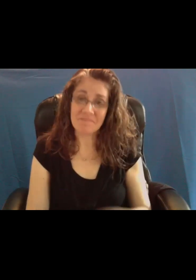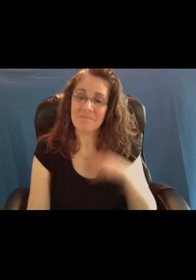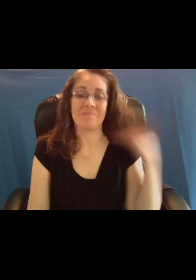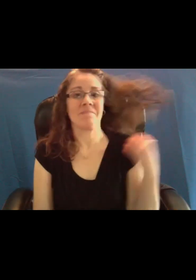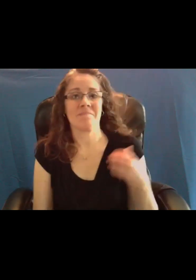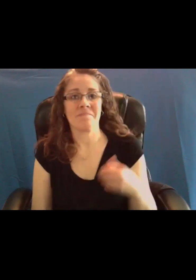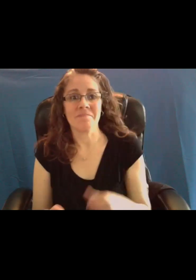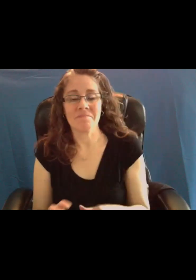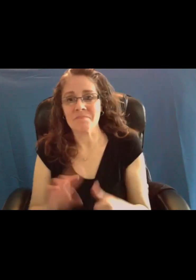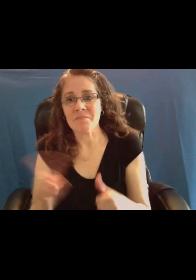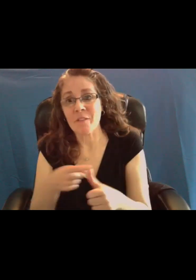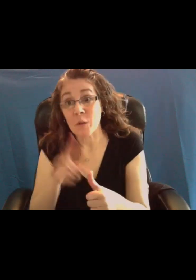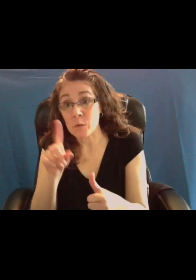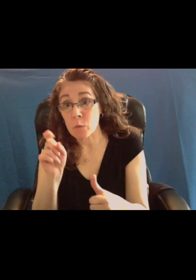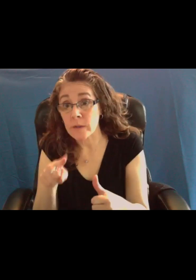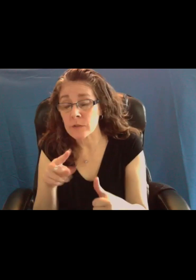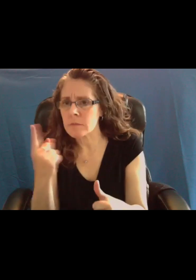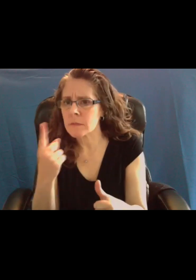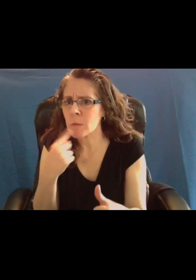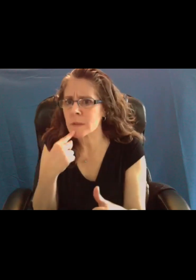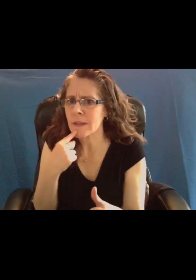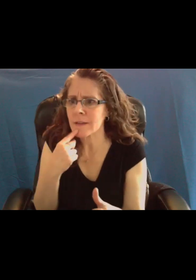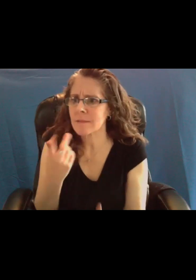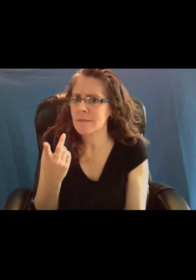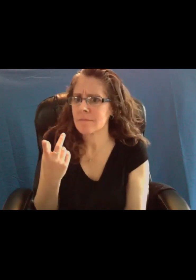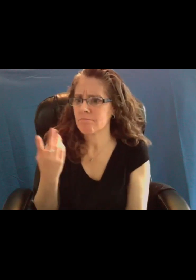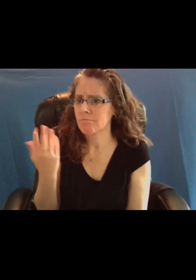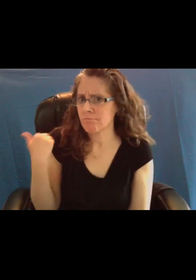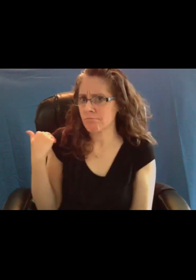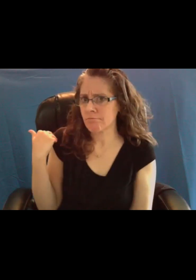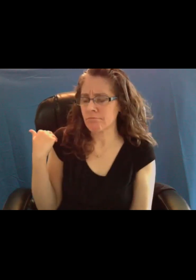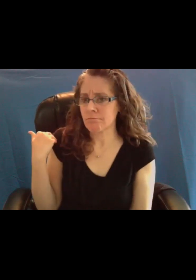when, in the past when they had been providing things in large